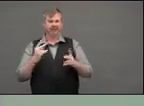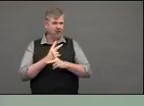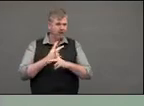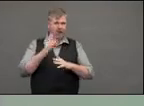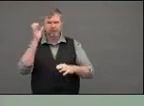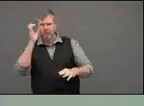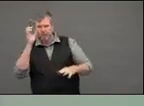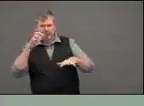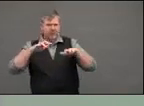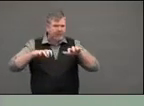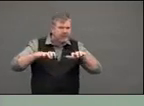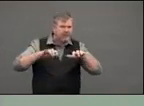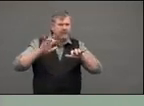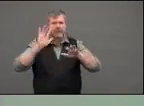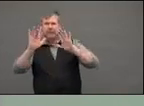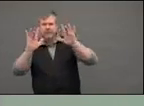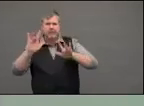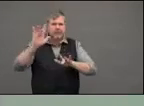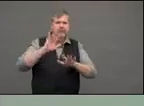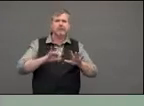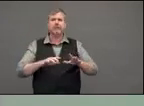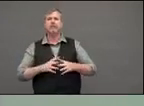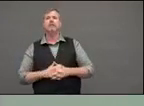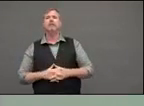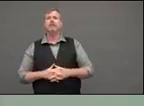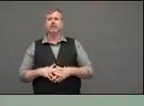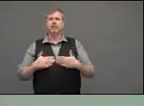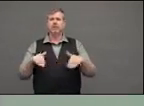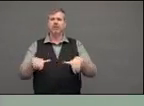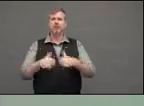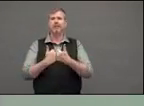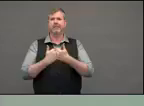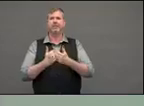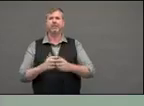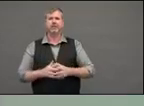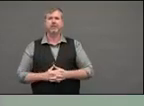difficult for us as students to actually feel like like we're focused